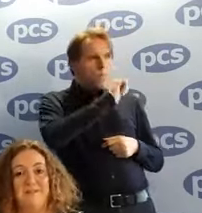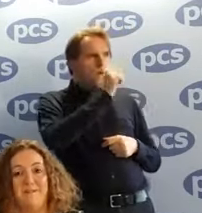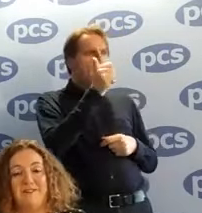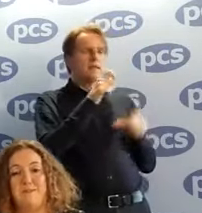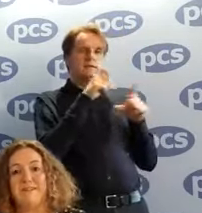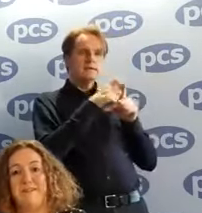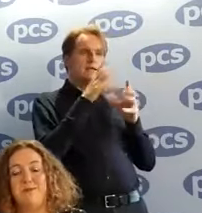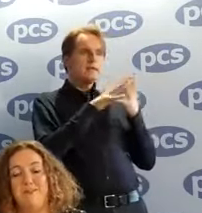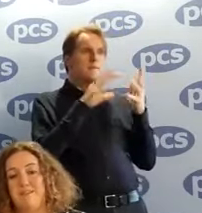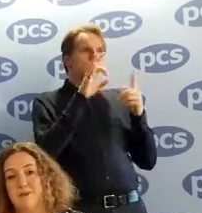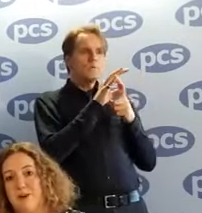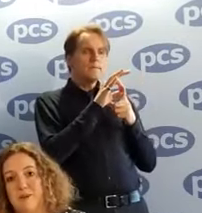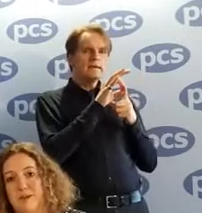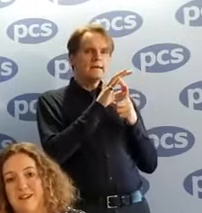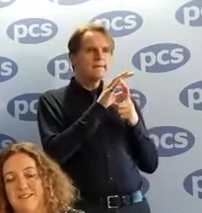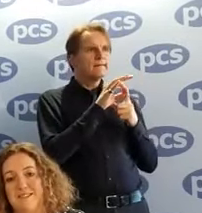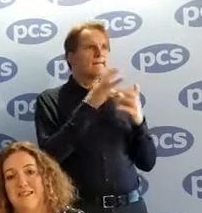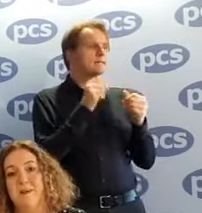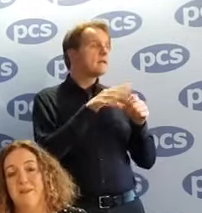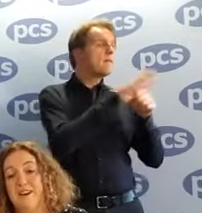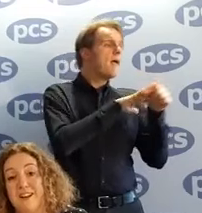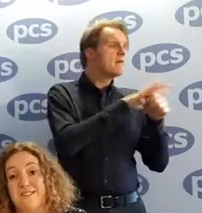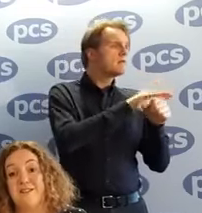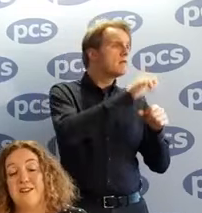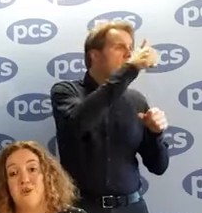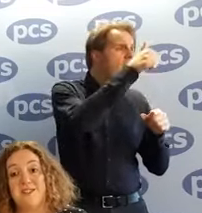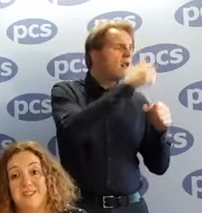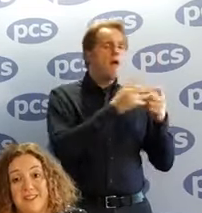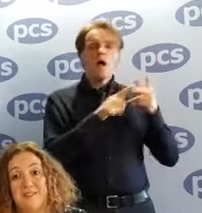disparity between some of the workplaces, but the answer is we're just going to